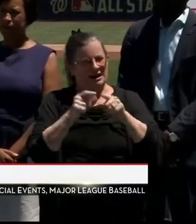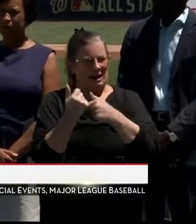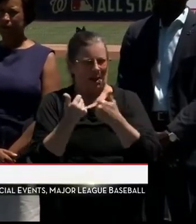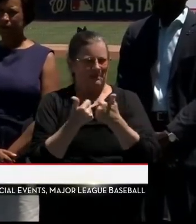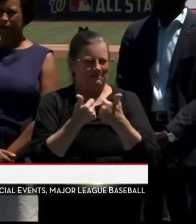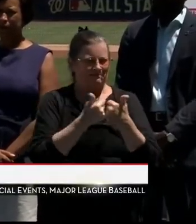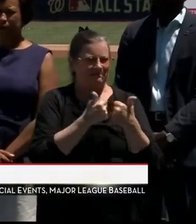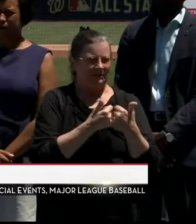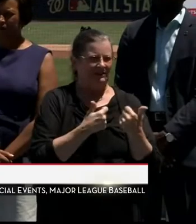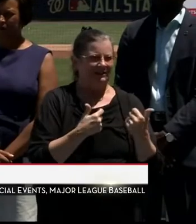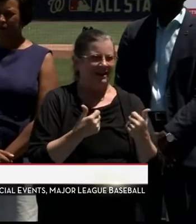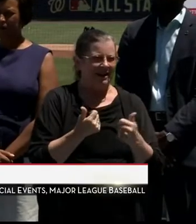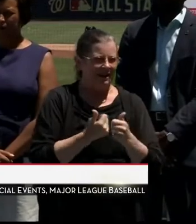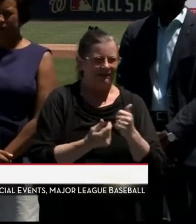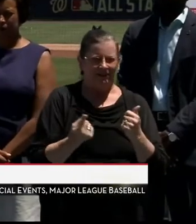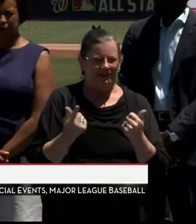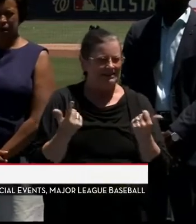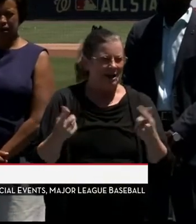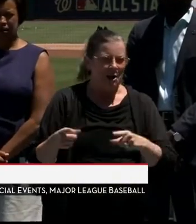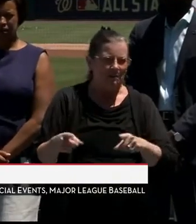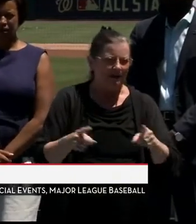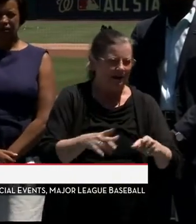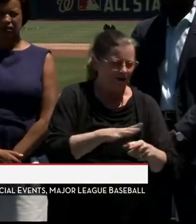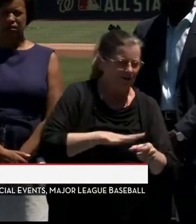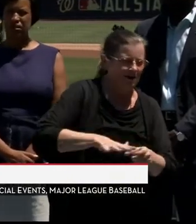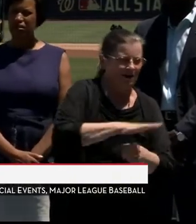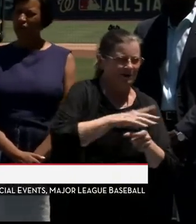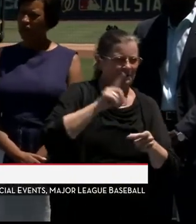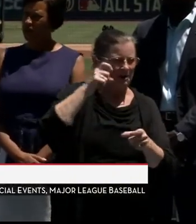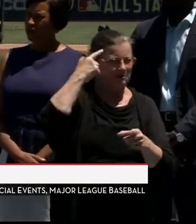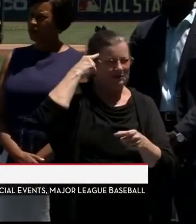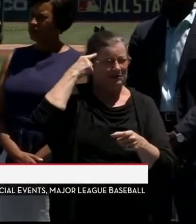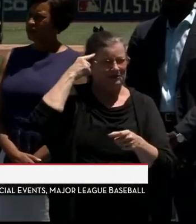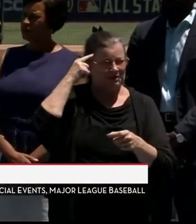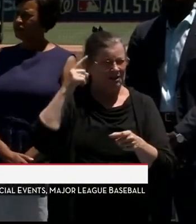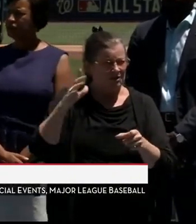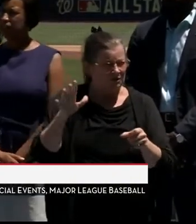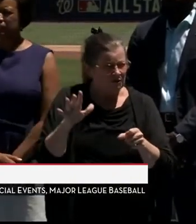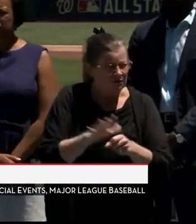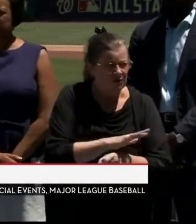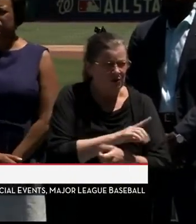THE NATION'S CAPITAL. THERE IS A FULL WEEK SCHEDULE, THE VARIOUS YOUTH, COMMUNITY AND